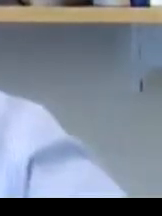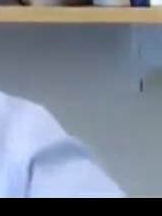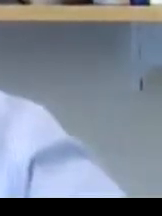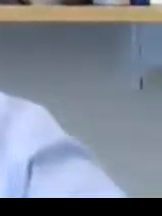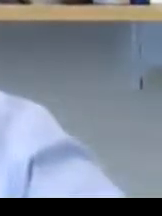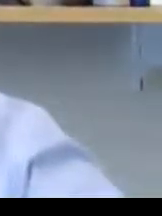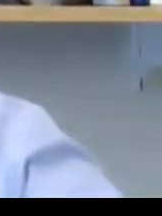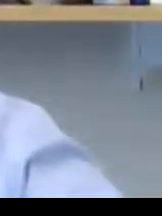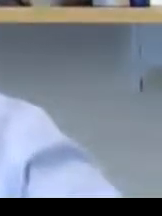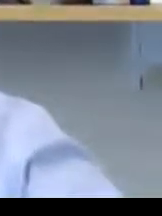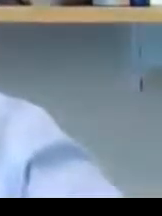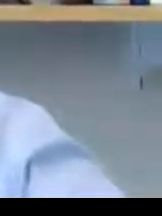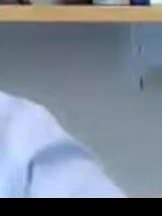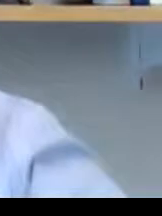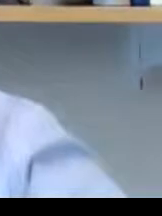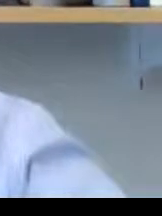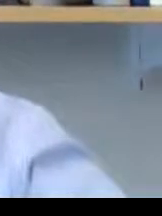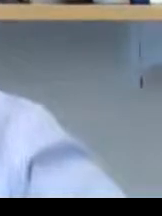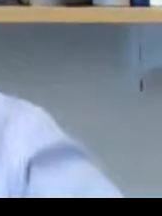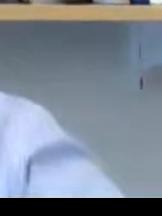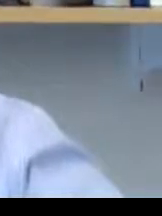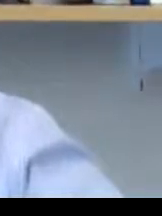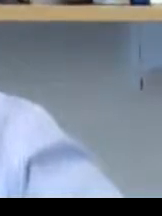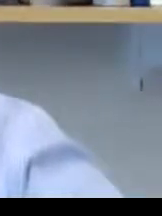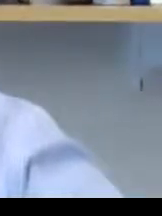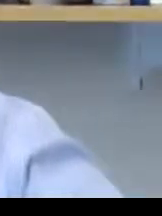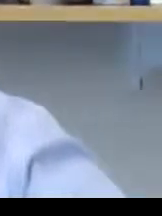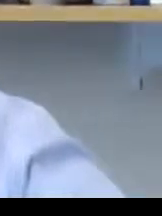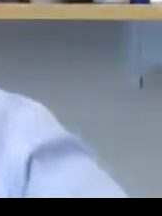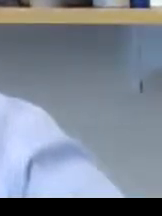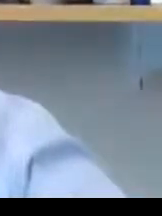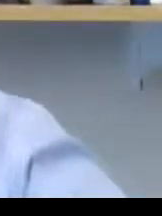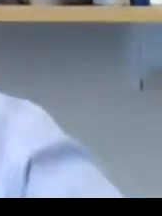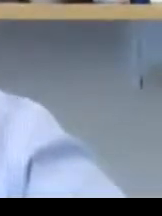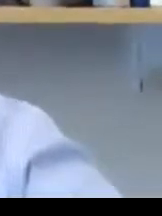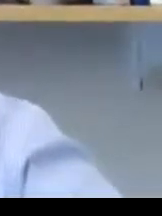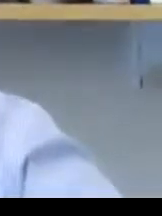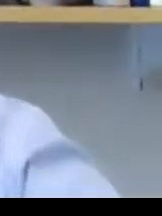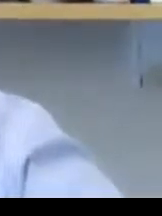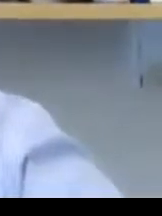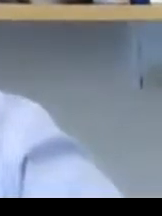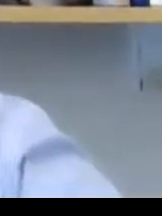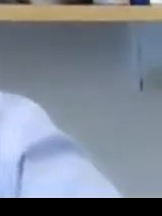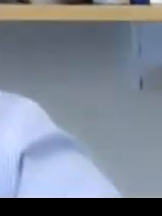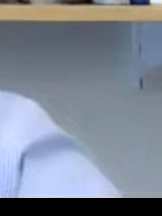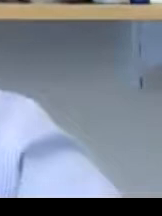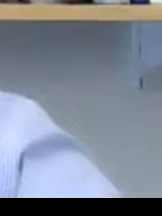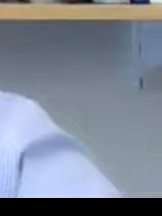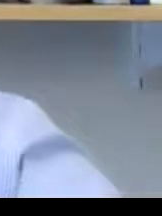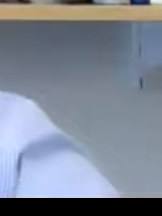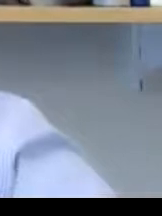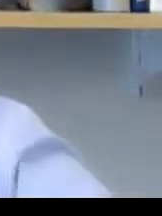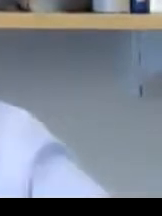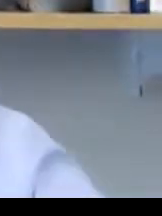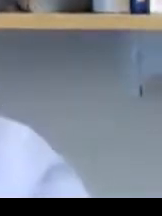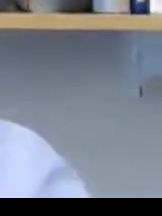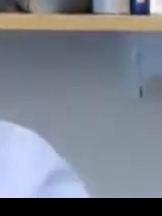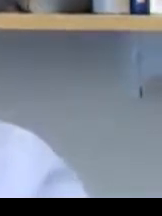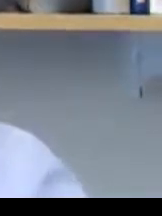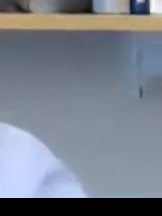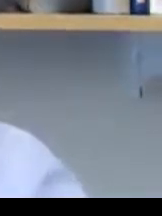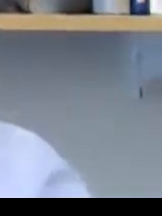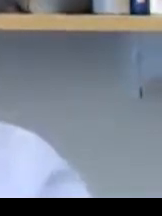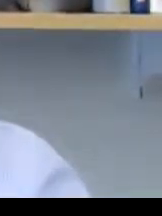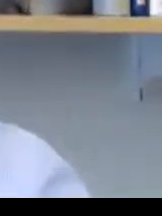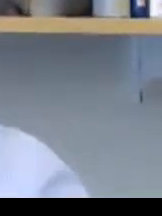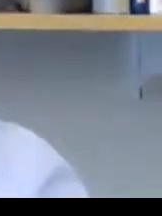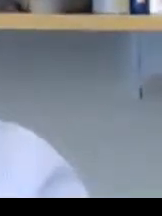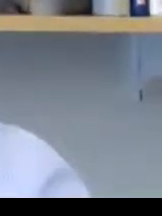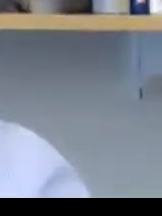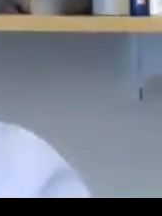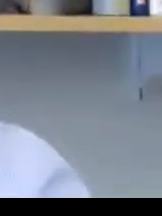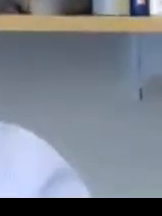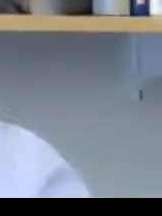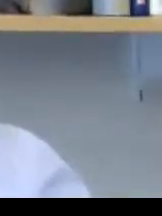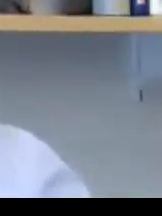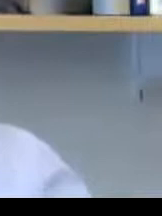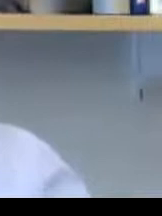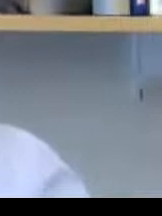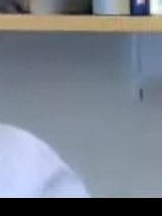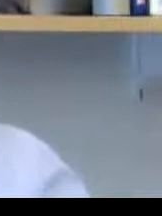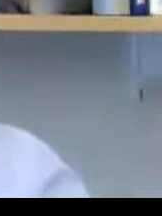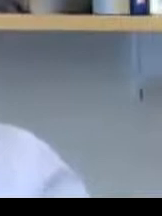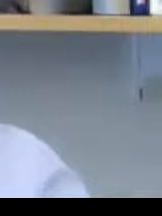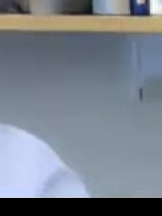the co-authors, Jason and William. It's critical for organizations involved in quantitative and qualitative data collection efforts to consider the extent to which their methods create barriers to participation for people with disabilities. However, there are